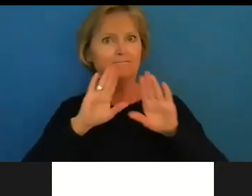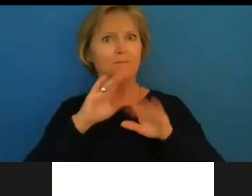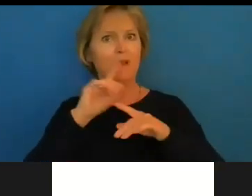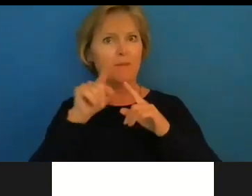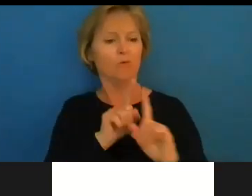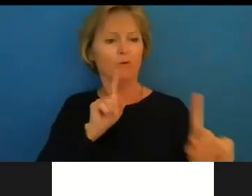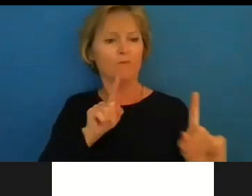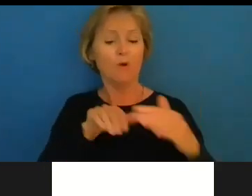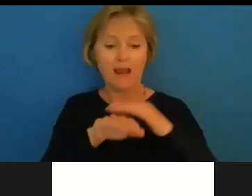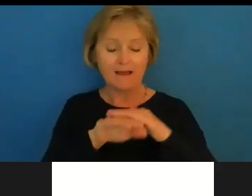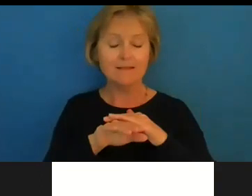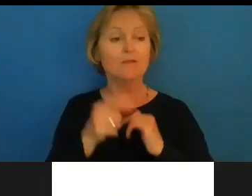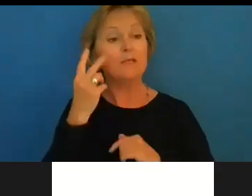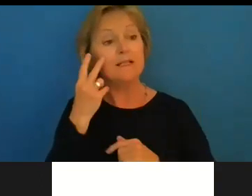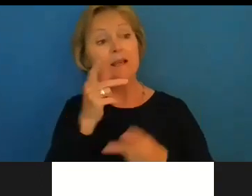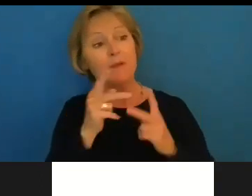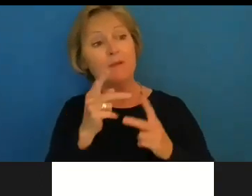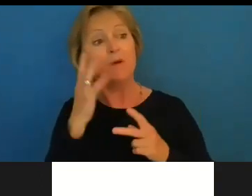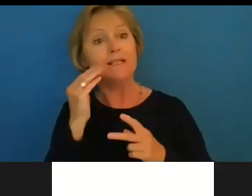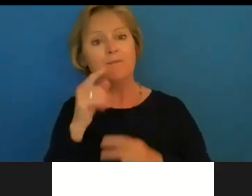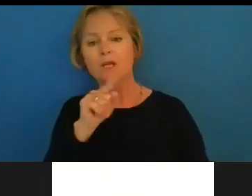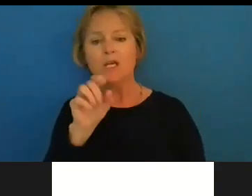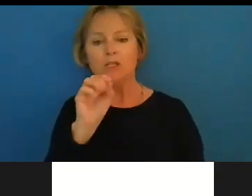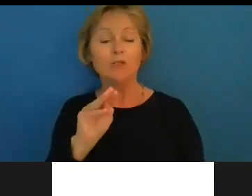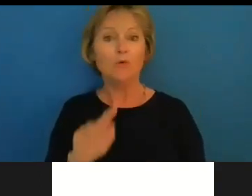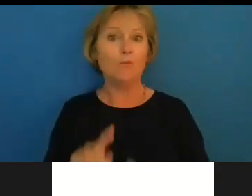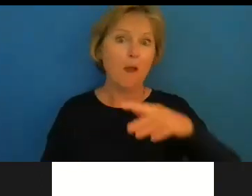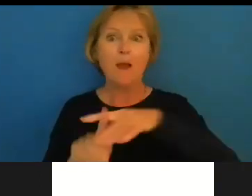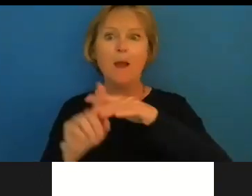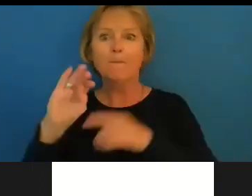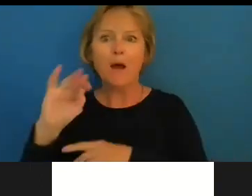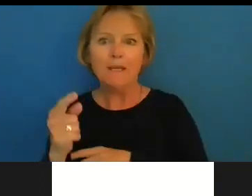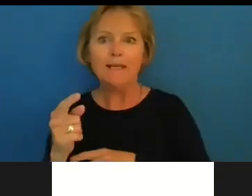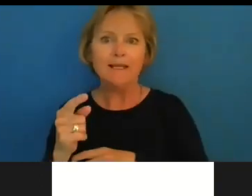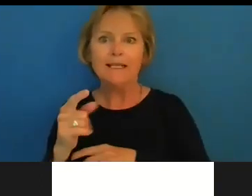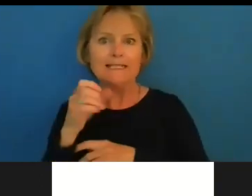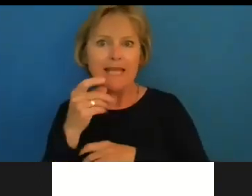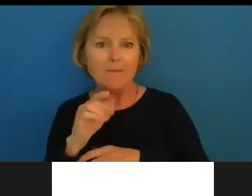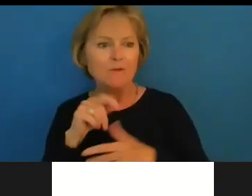We've seen Zoom bombing, which is where you have spammers come into a Zoom meeting